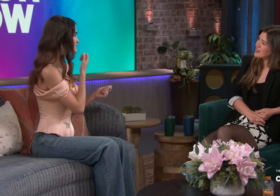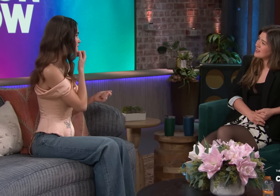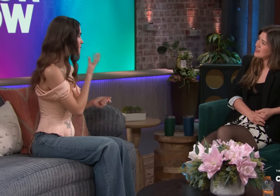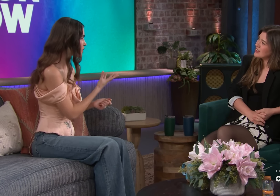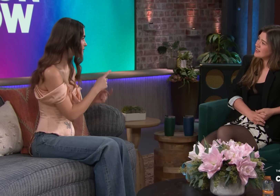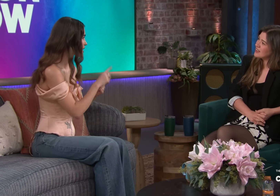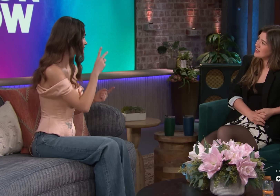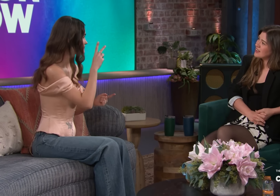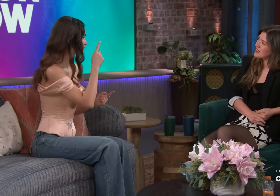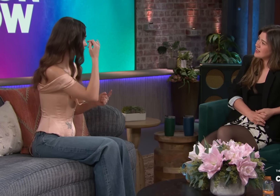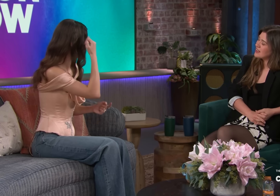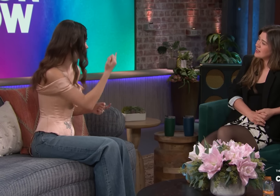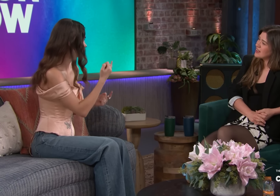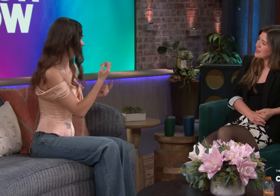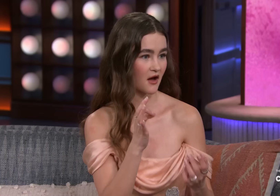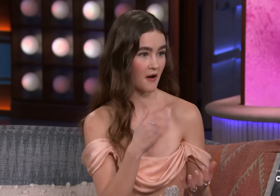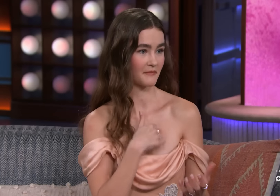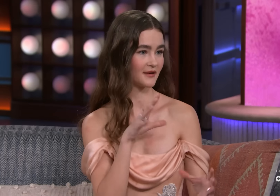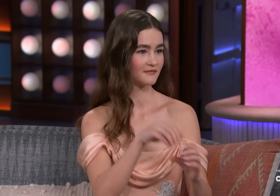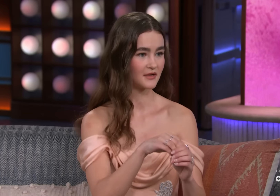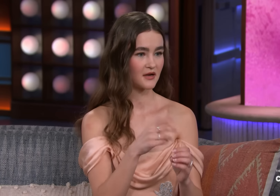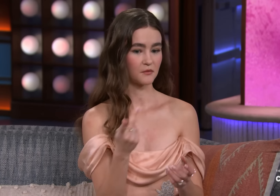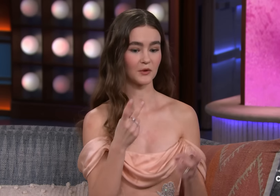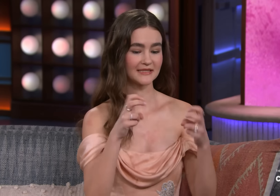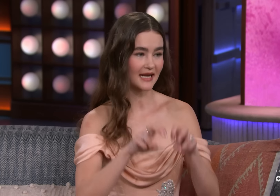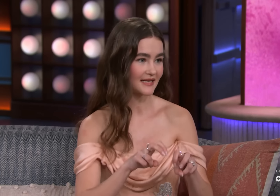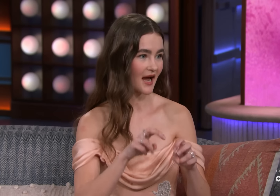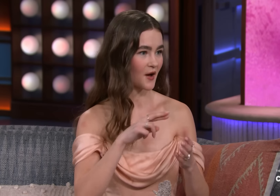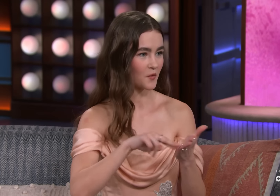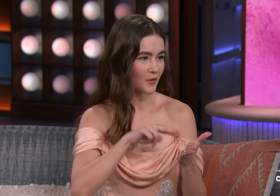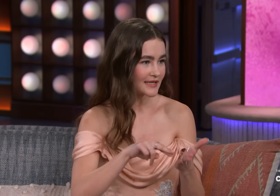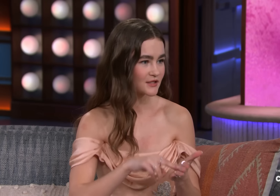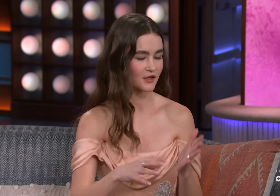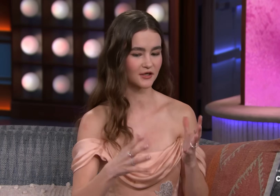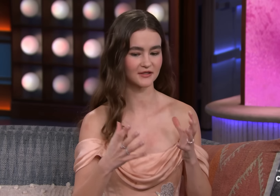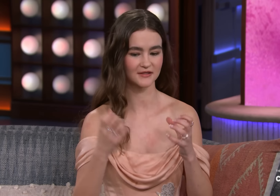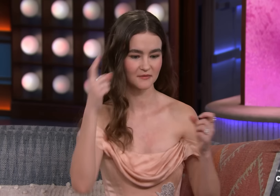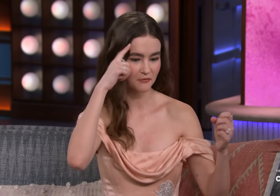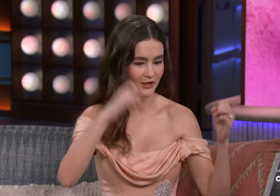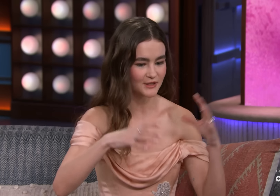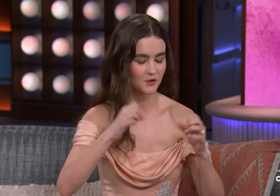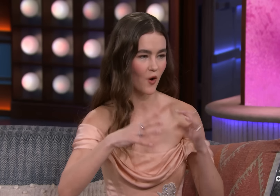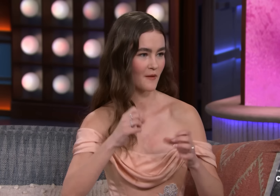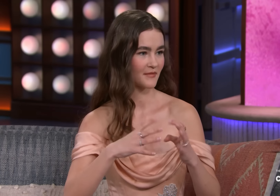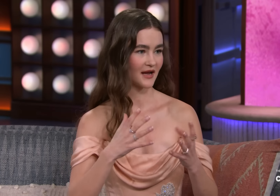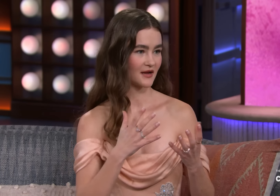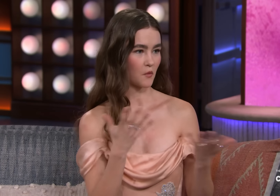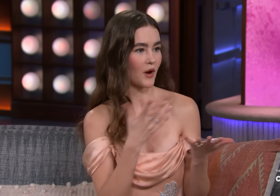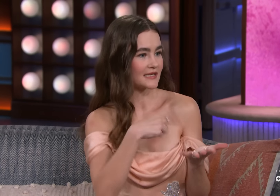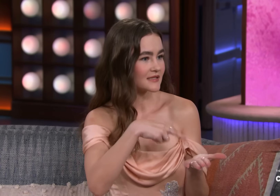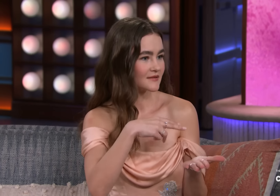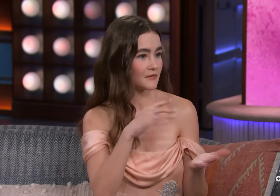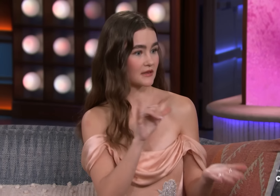Oh, you can see the cast behind me. [Kelly] Love. You can tell that we all hate each other, right? So we make our way to Europe.